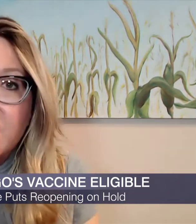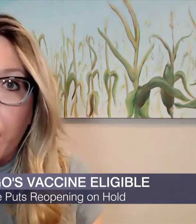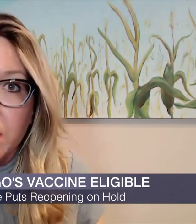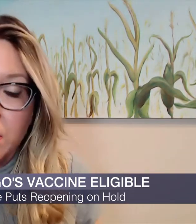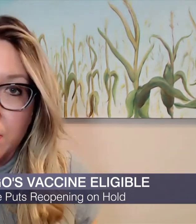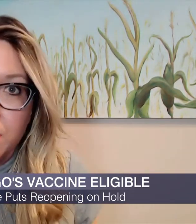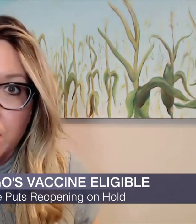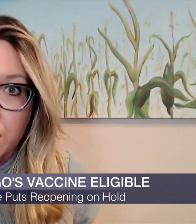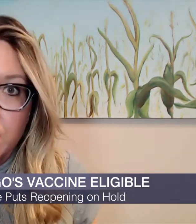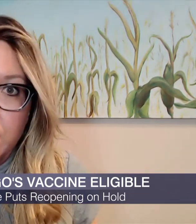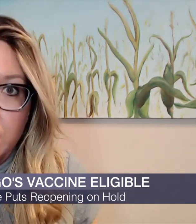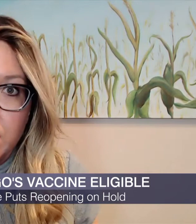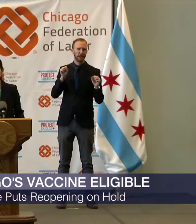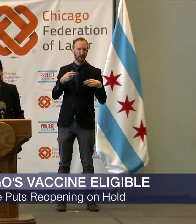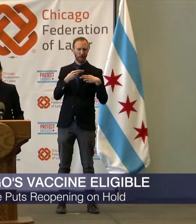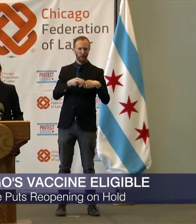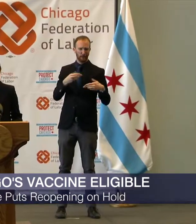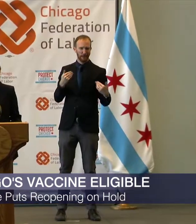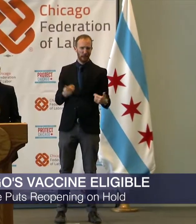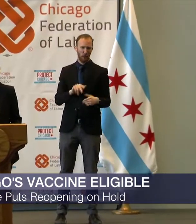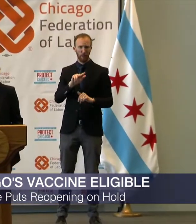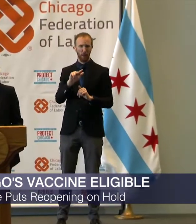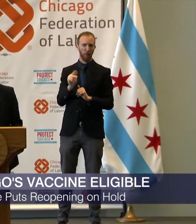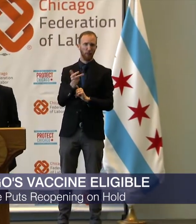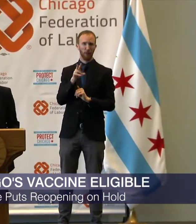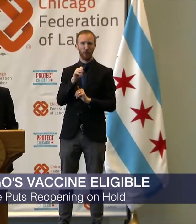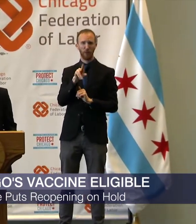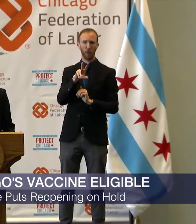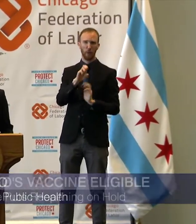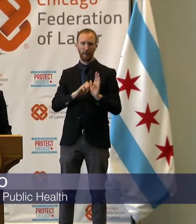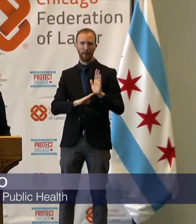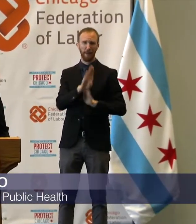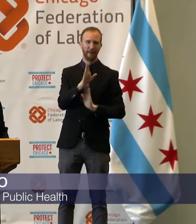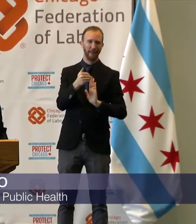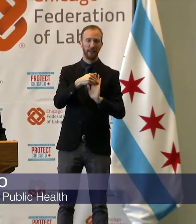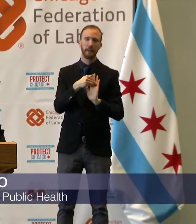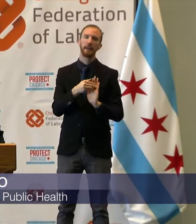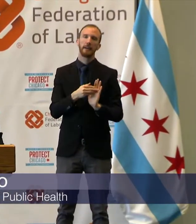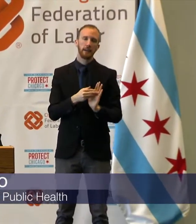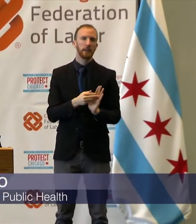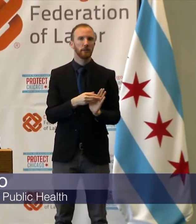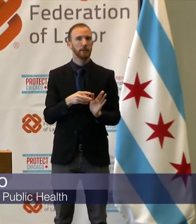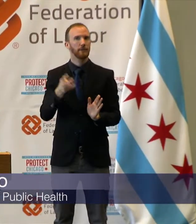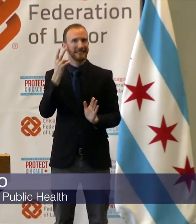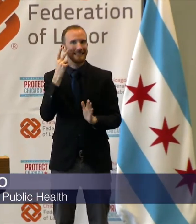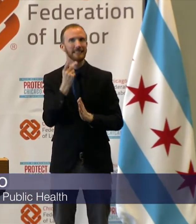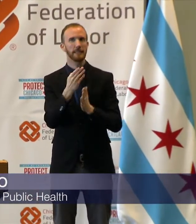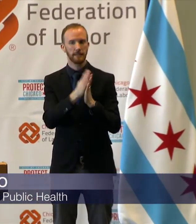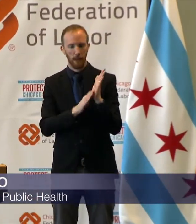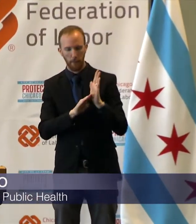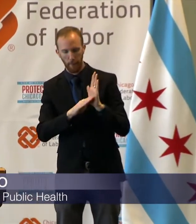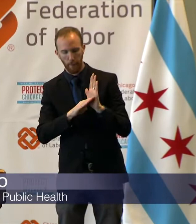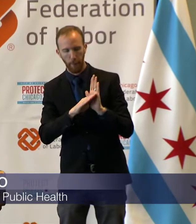COVID AND THAT POSITIVITY RATE